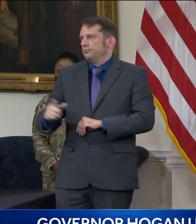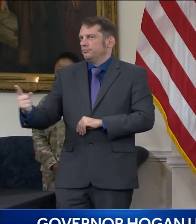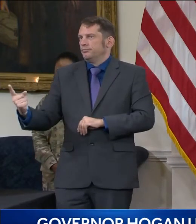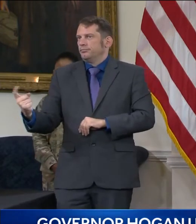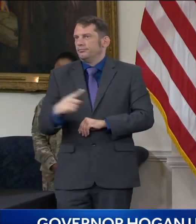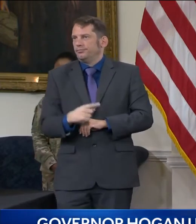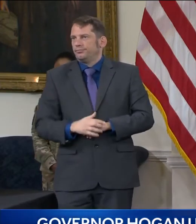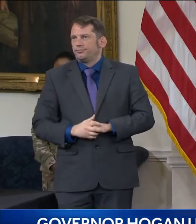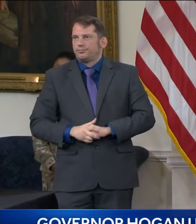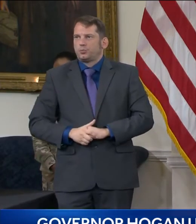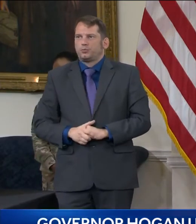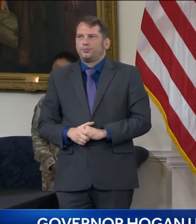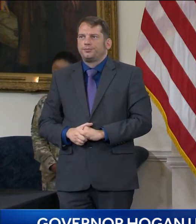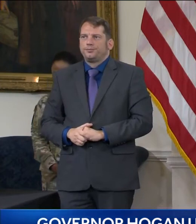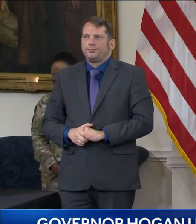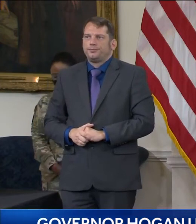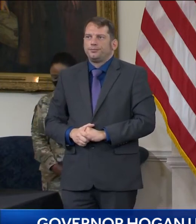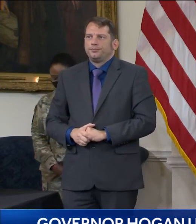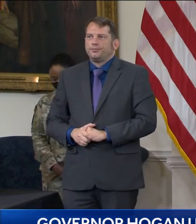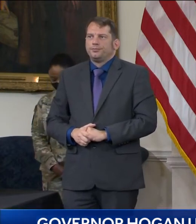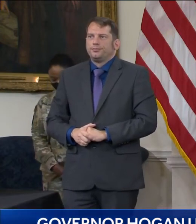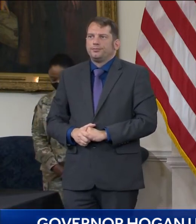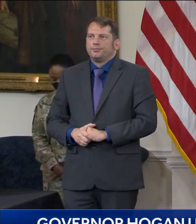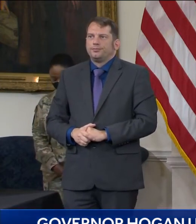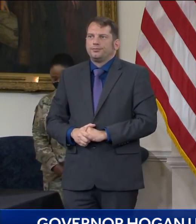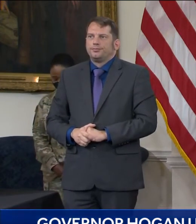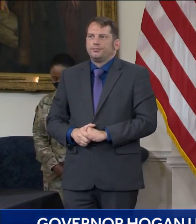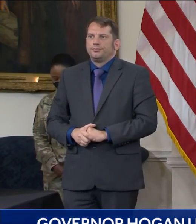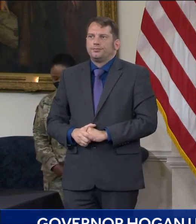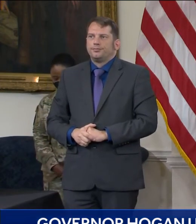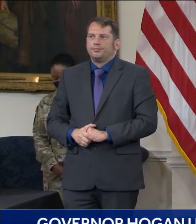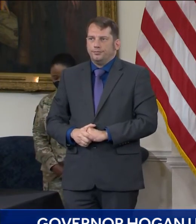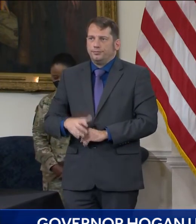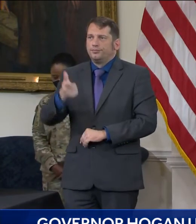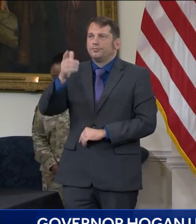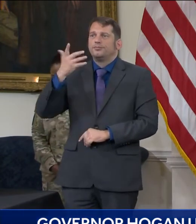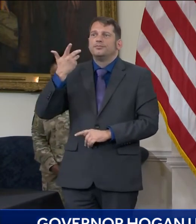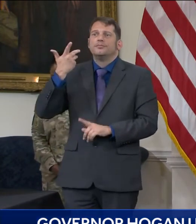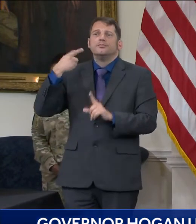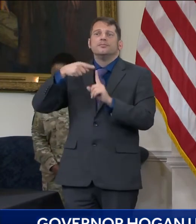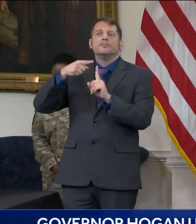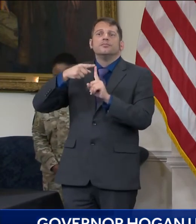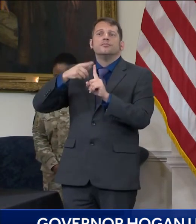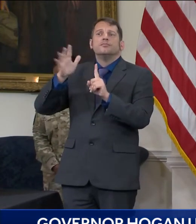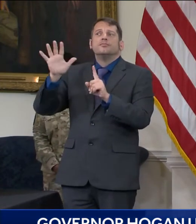I DON’T KNOW IF THAT IS GOING TO BE TRUE OR NOT.